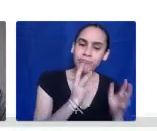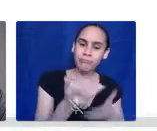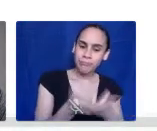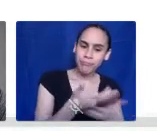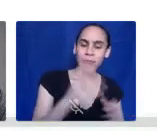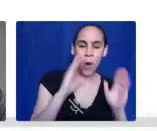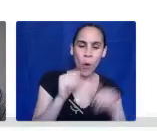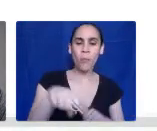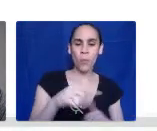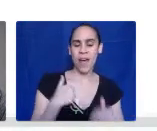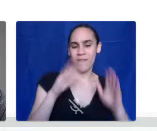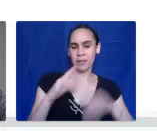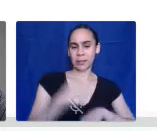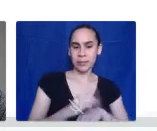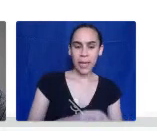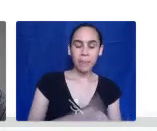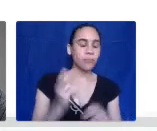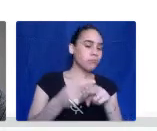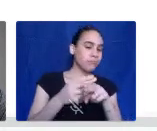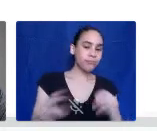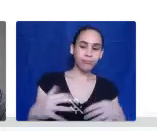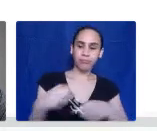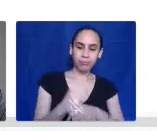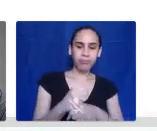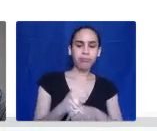just really easy to just send these out short emails about it you want to use your first name